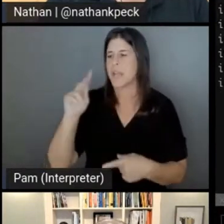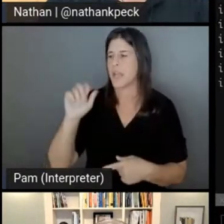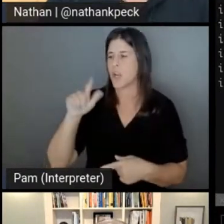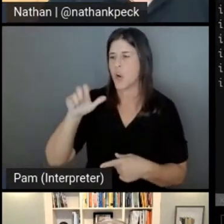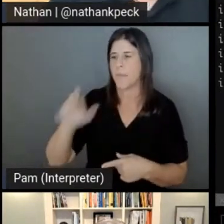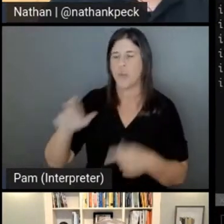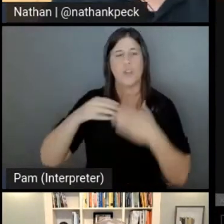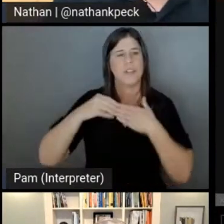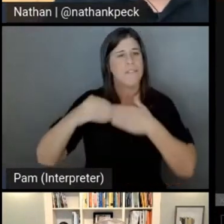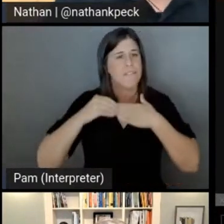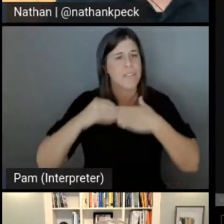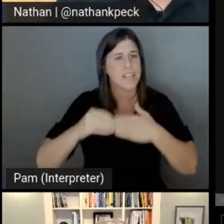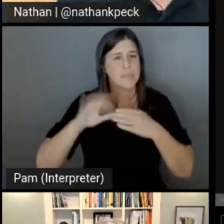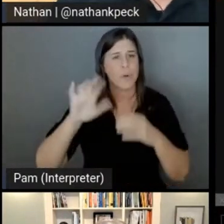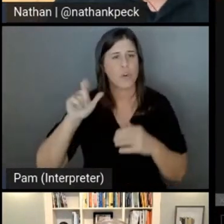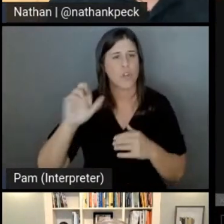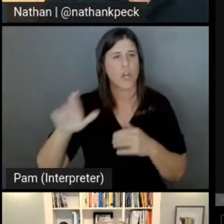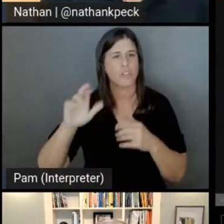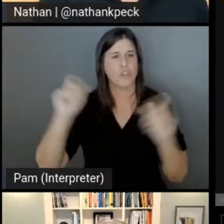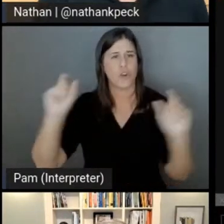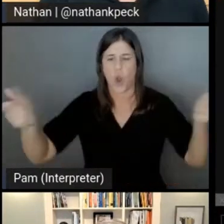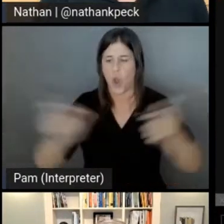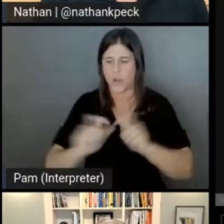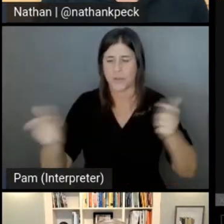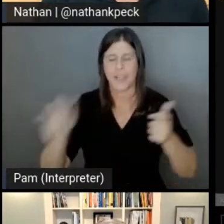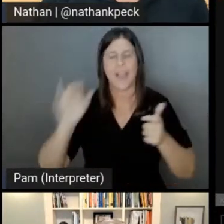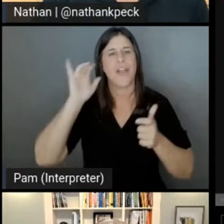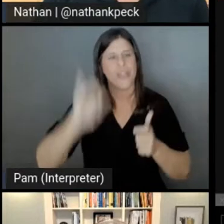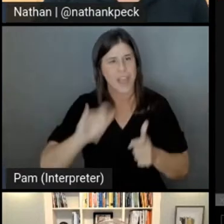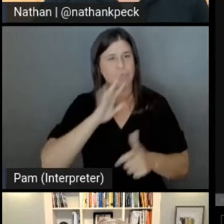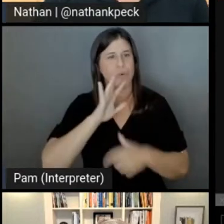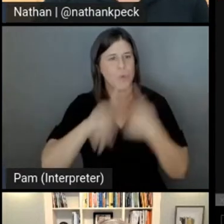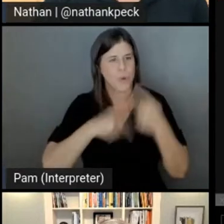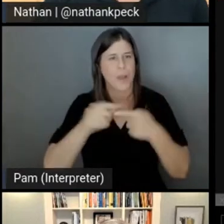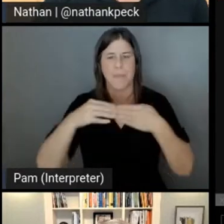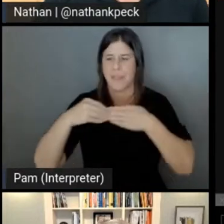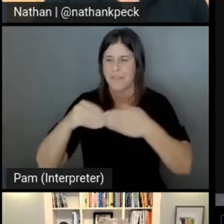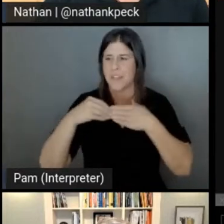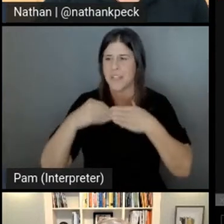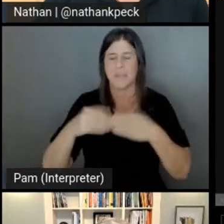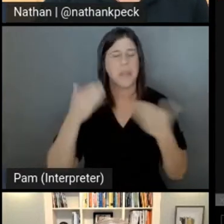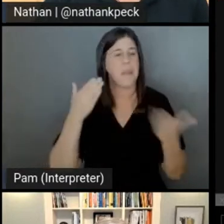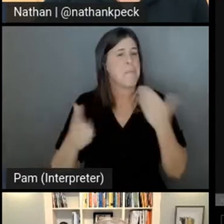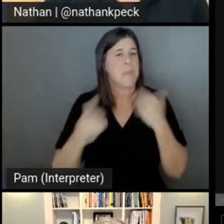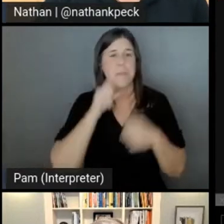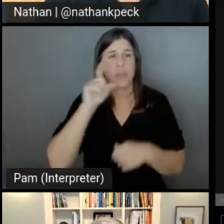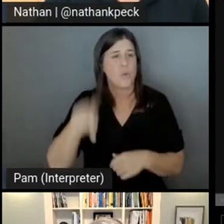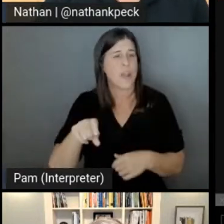This is the flexibility that we're talking about, where, you may not need to be aware or care about